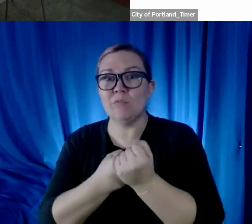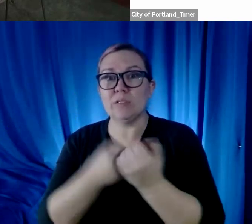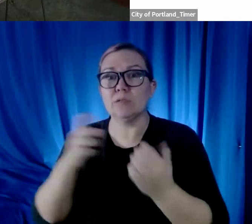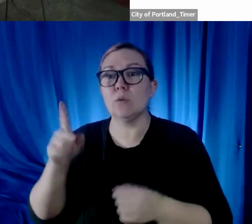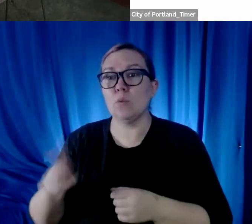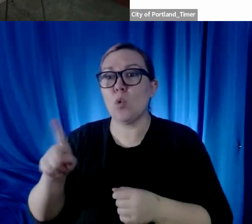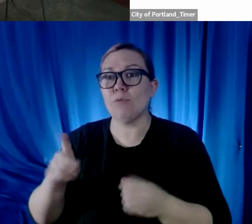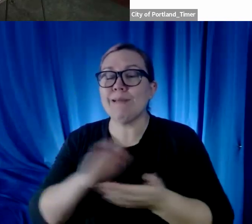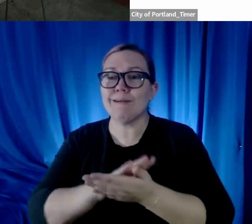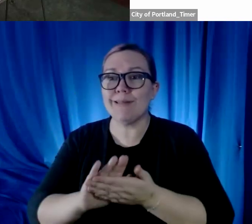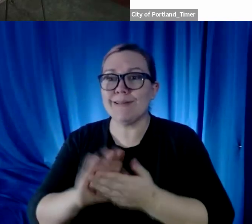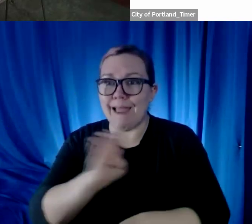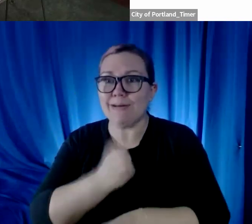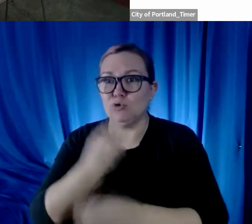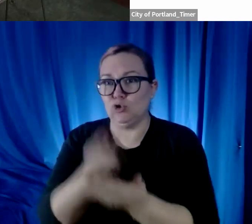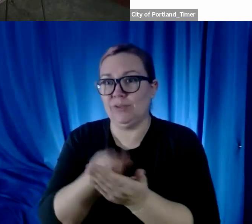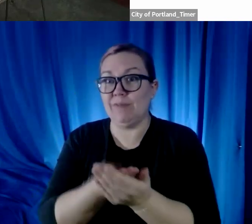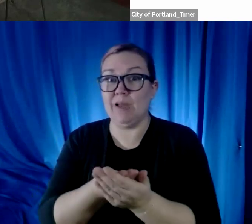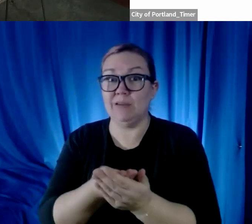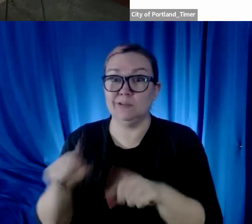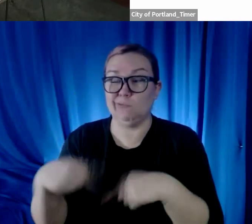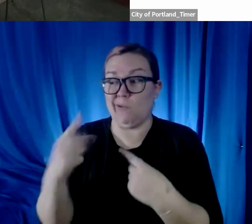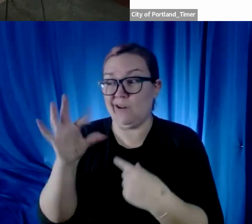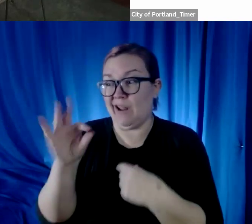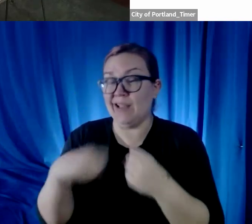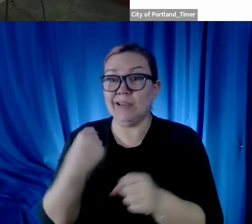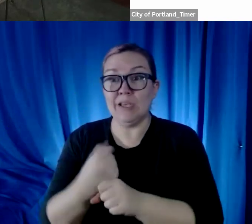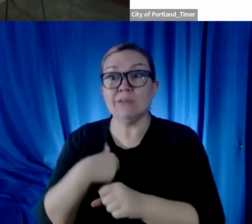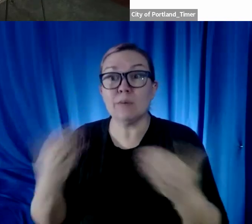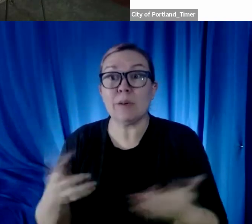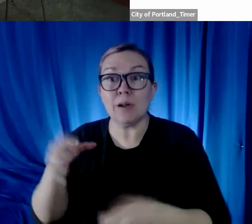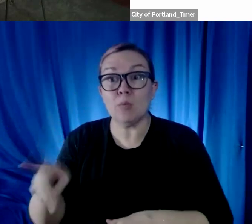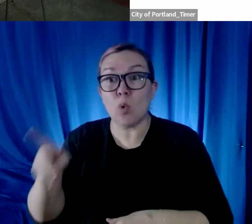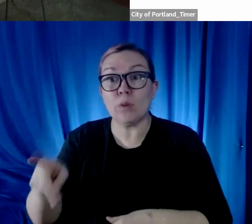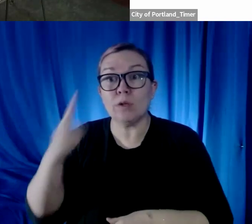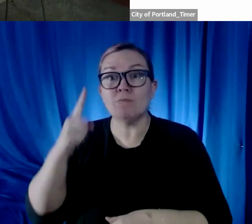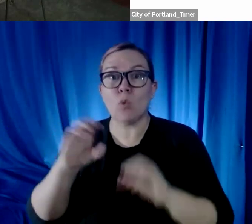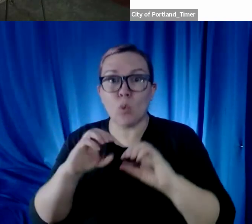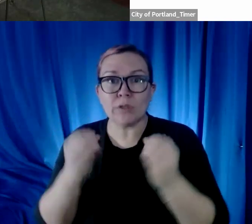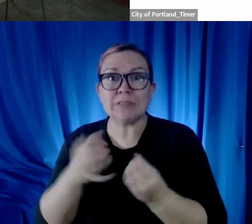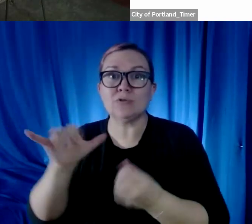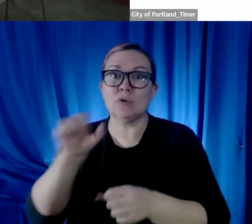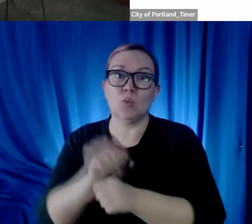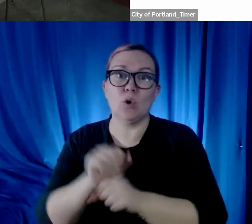So my entire career, about nine years I've spent in Portland has been for organizations that have worked on climate justice.